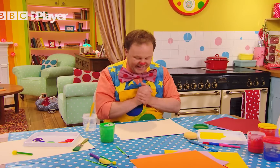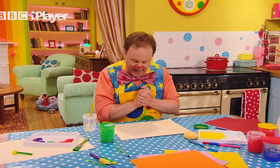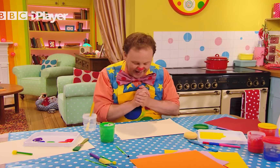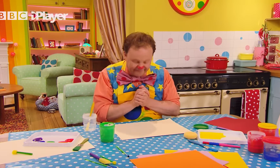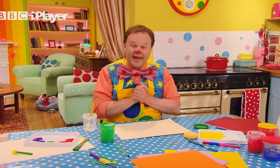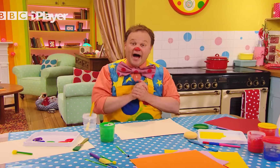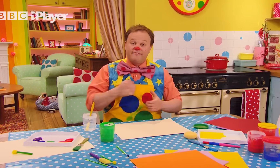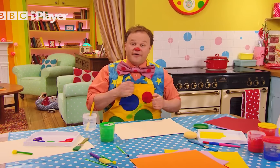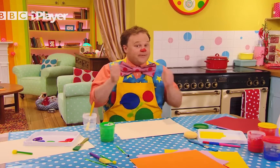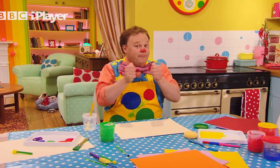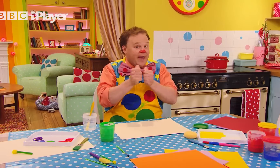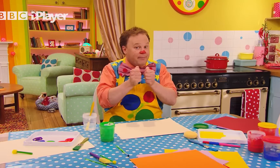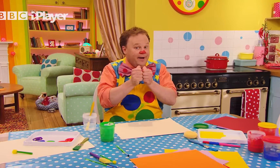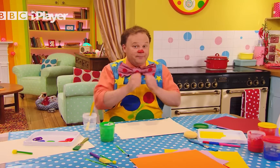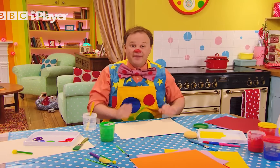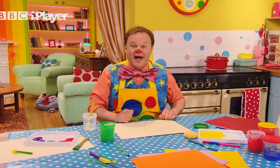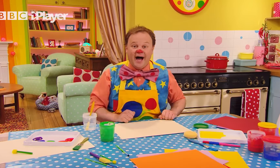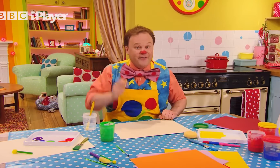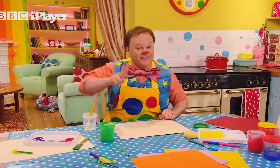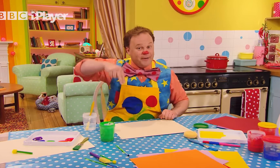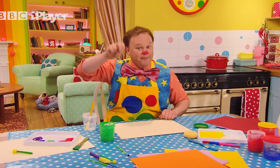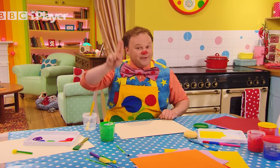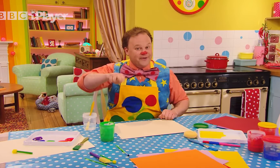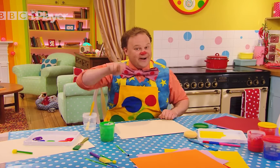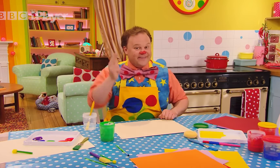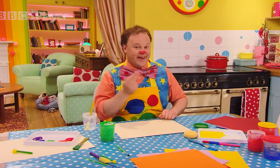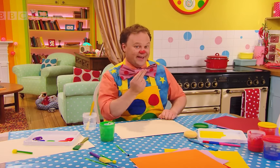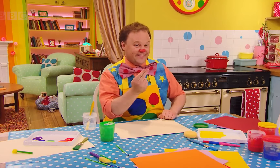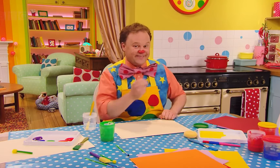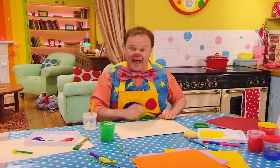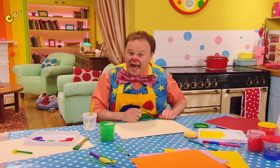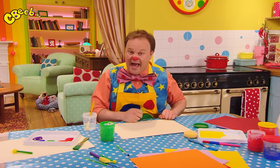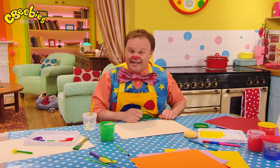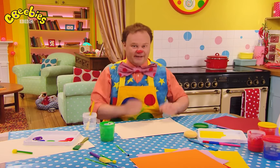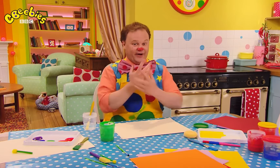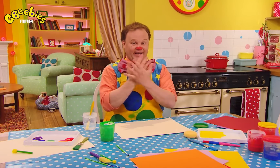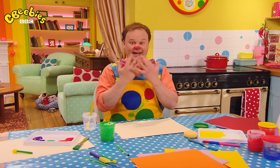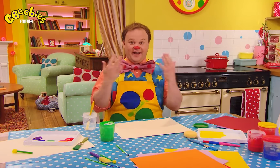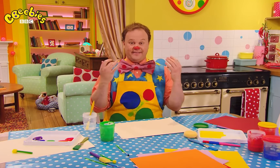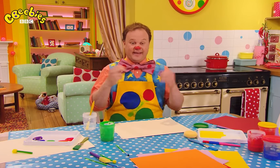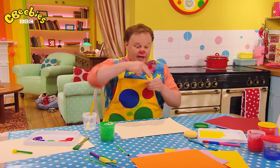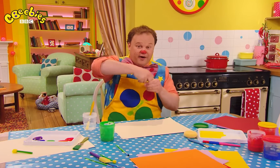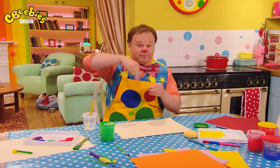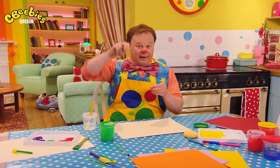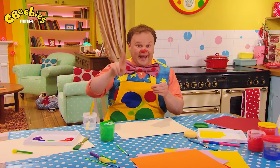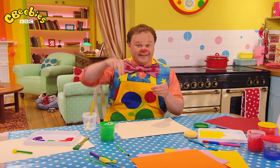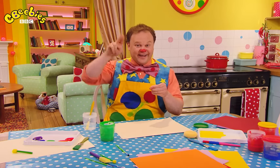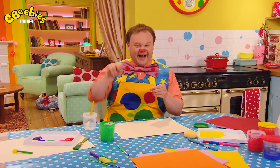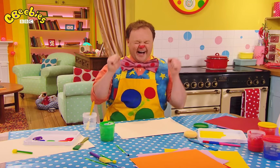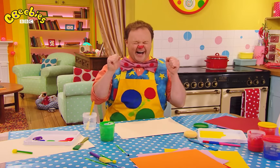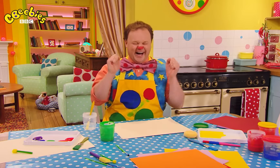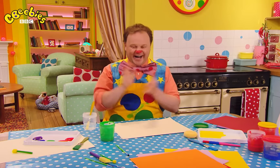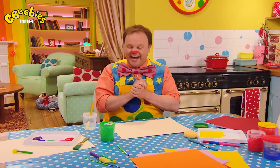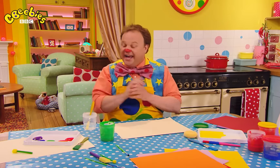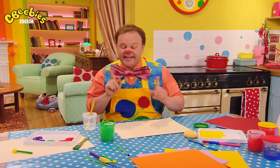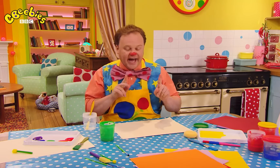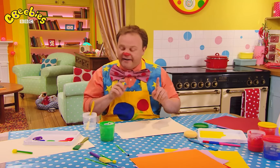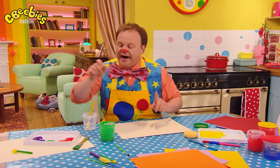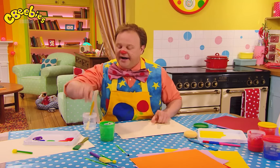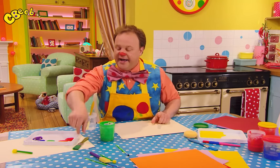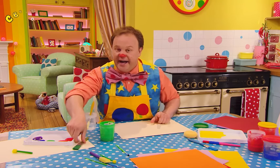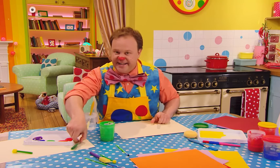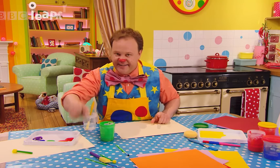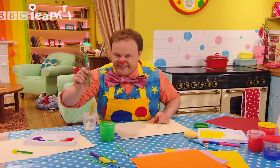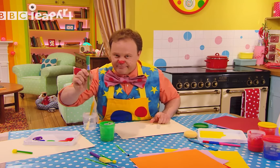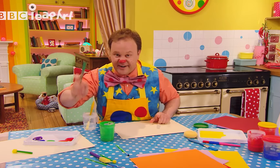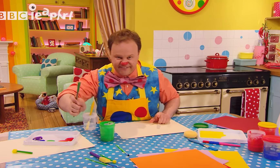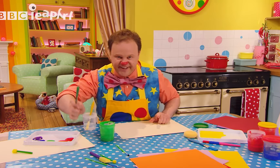now i've got some paper i've got some brushes and i've got lots of paint now i need this brush first